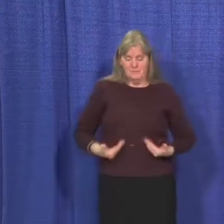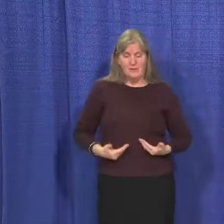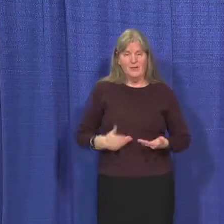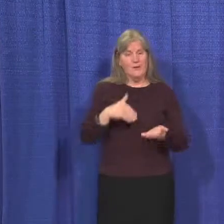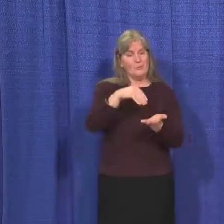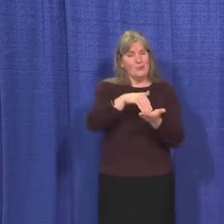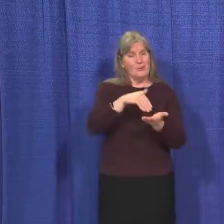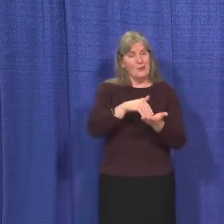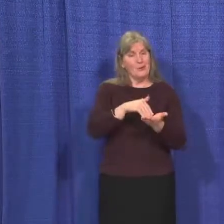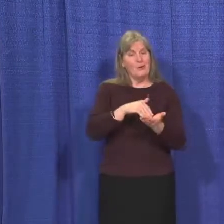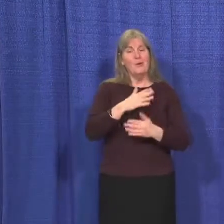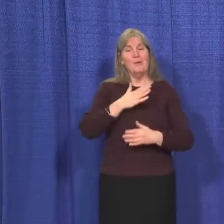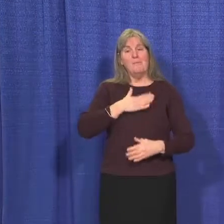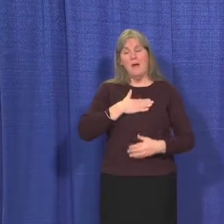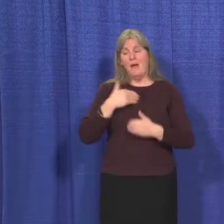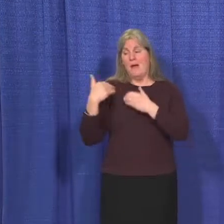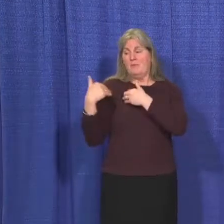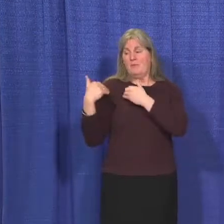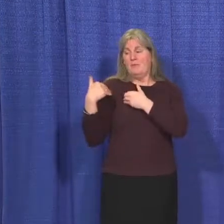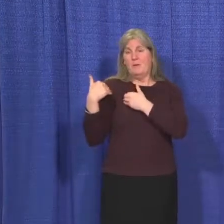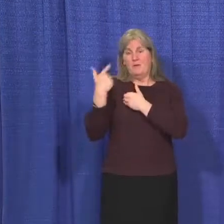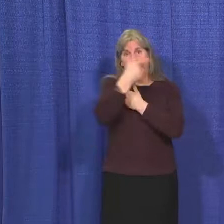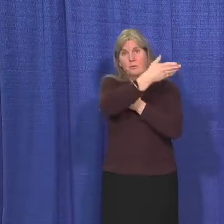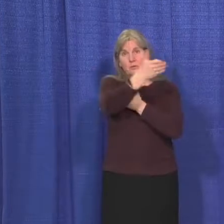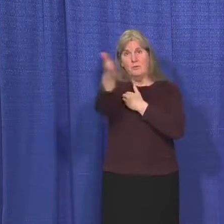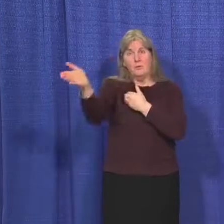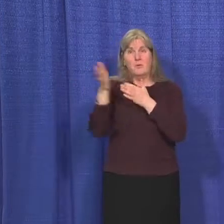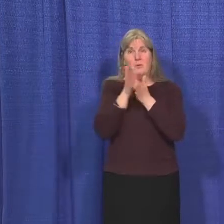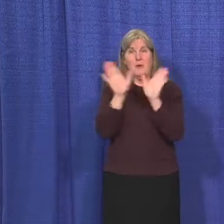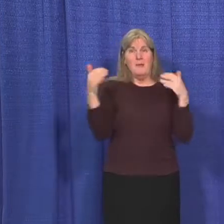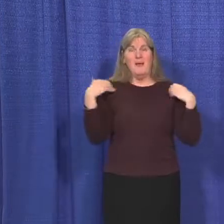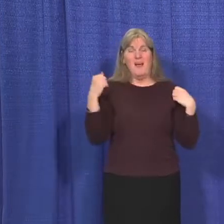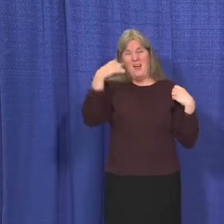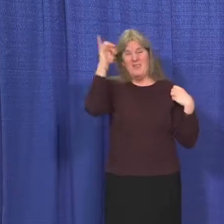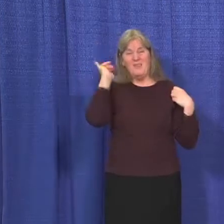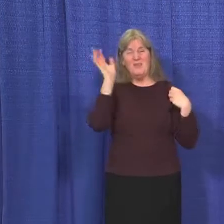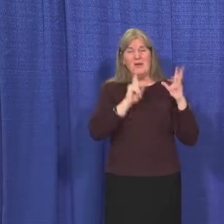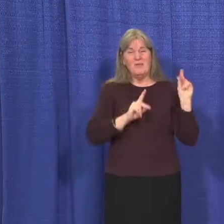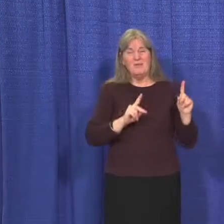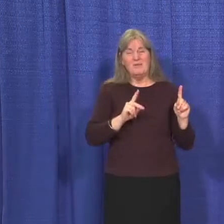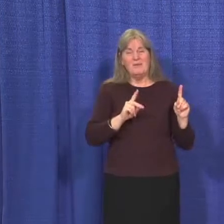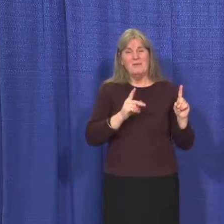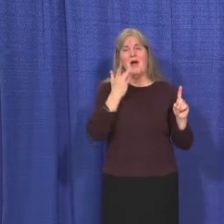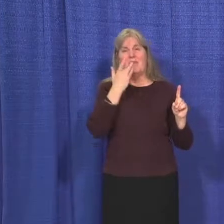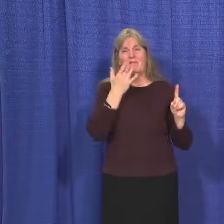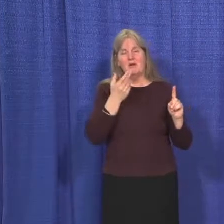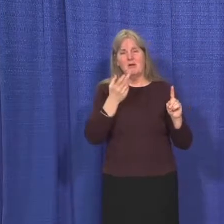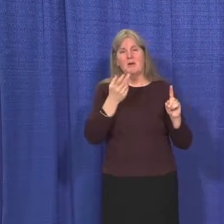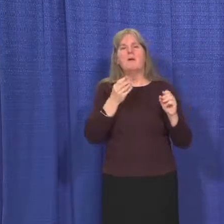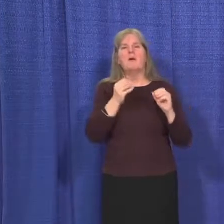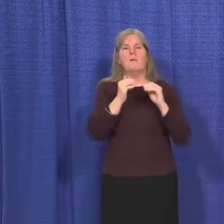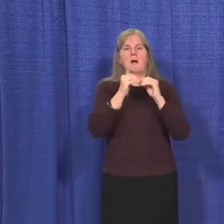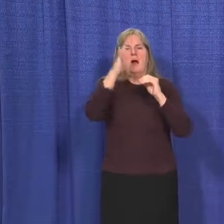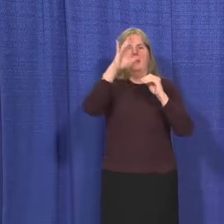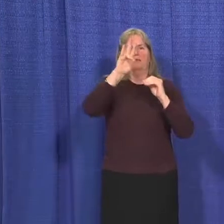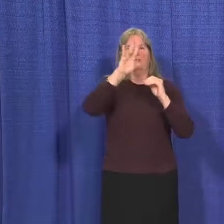As a physician and as the person responsible for public health of all Yukon residents, I would like to see that number reach